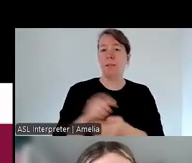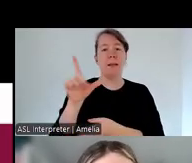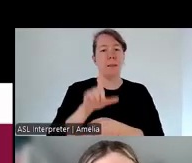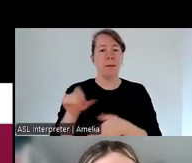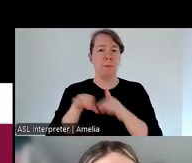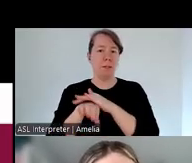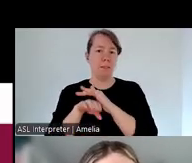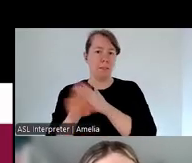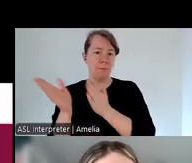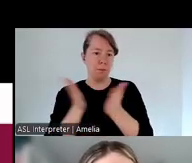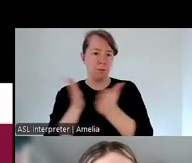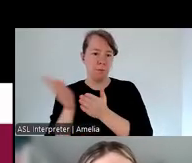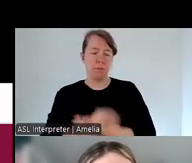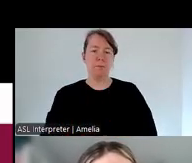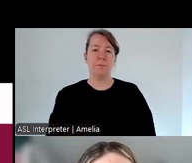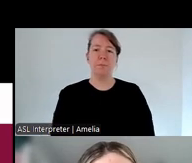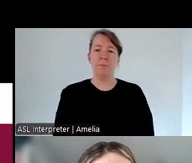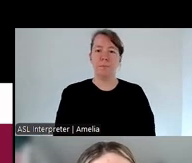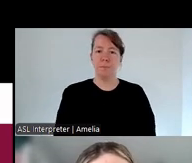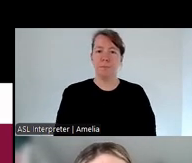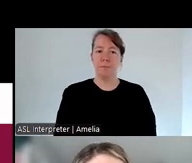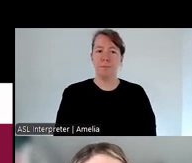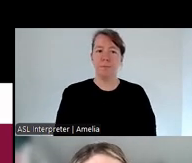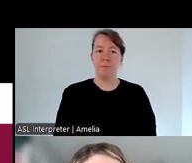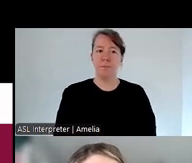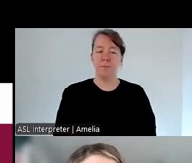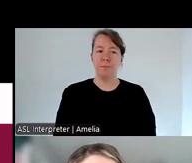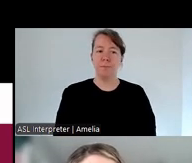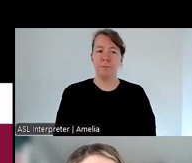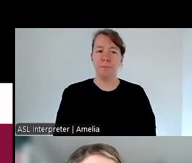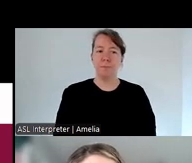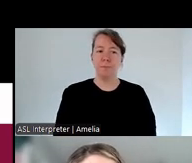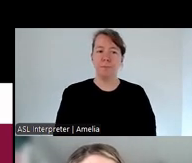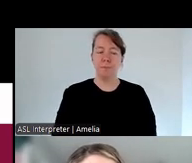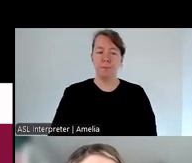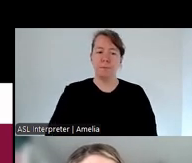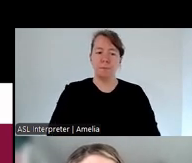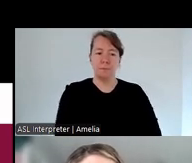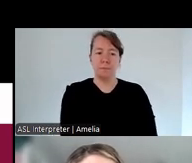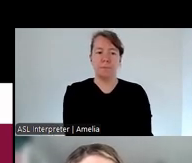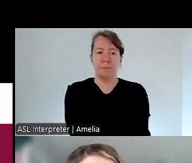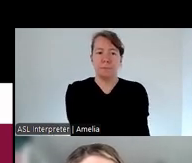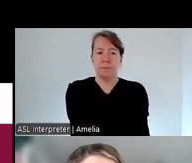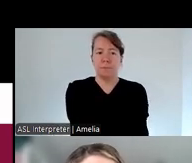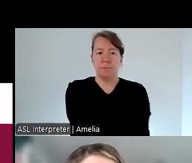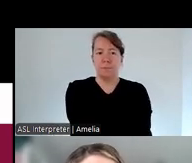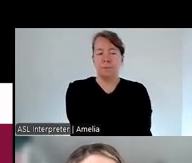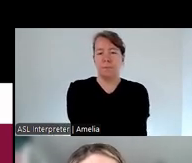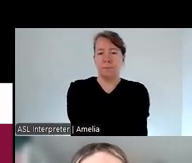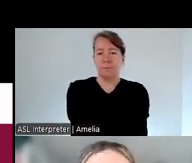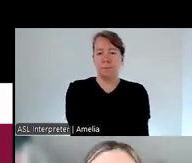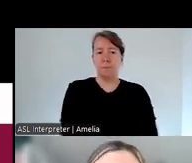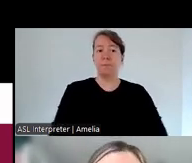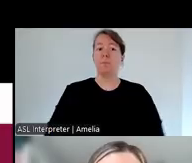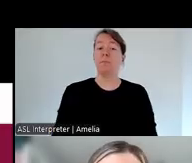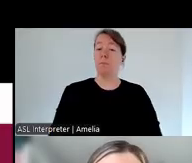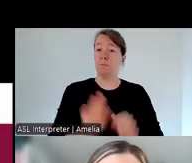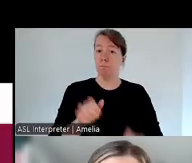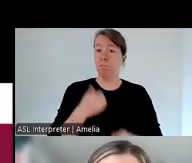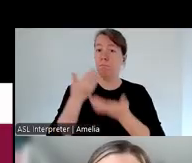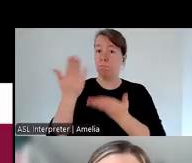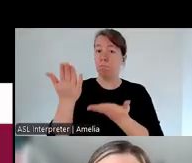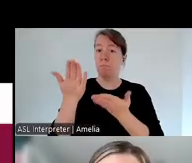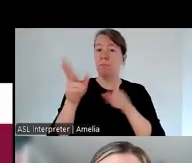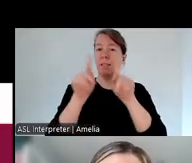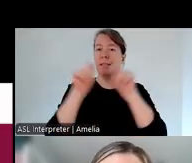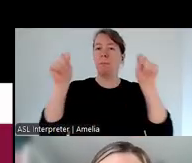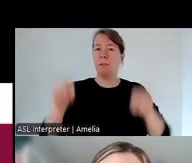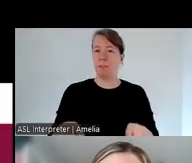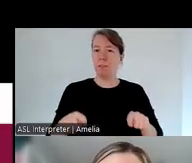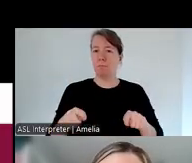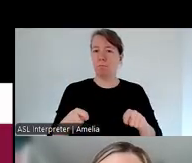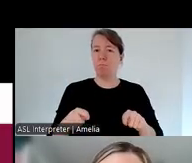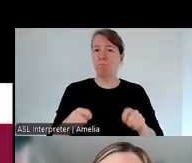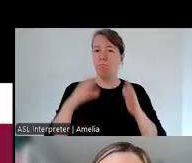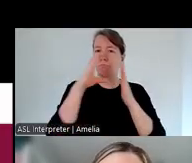Okay, so, we provided a simple chapter template that included different sections